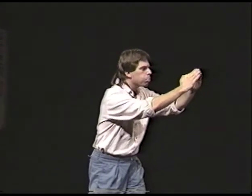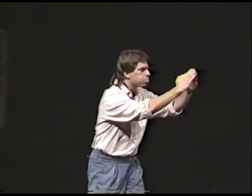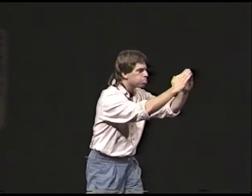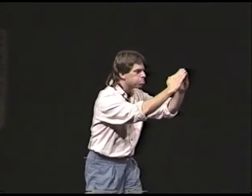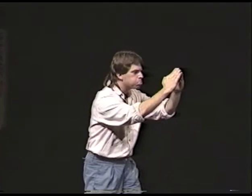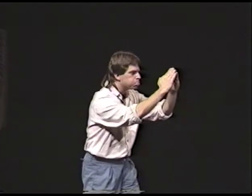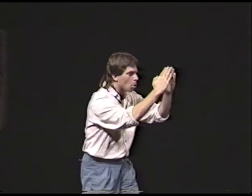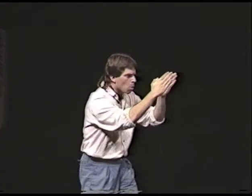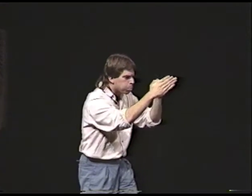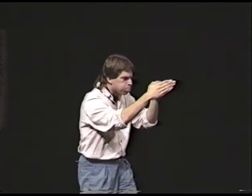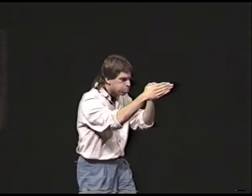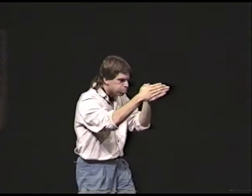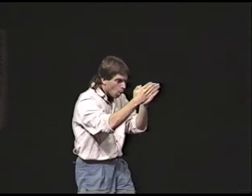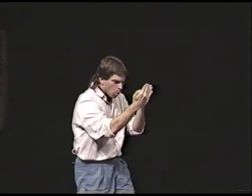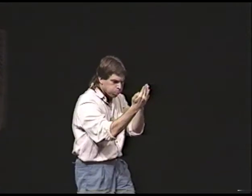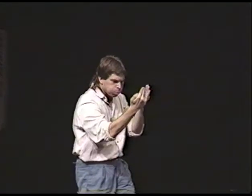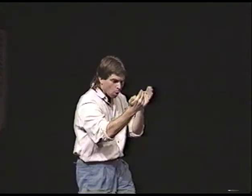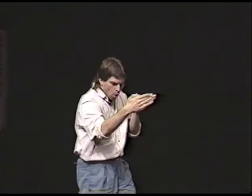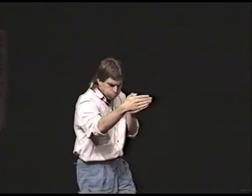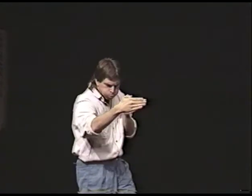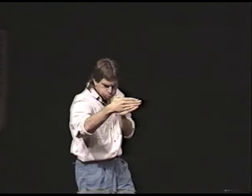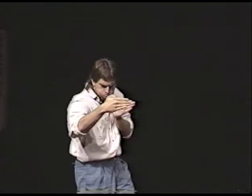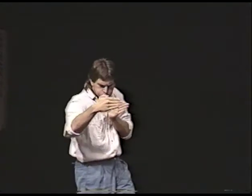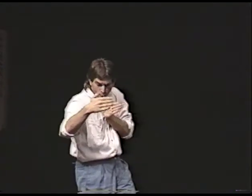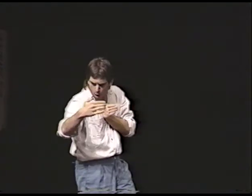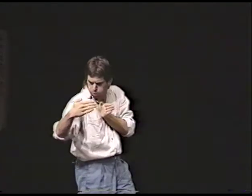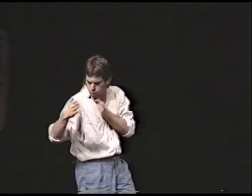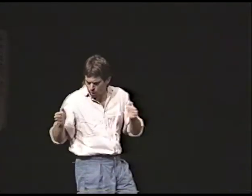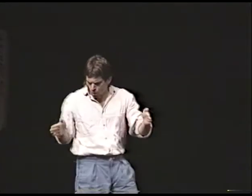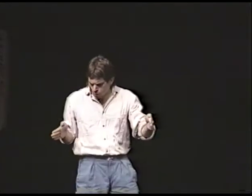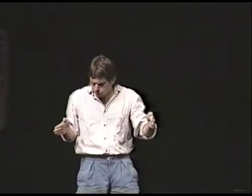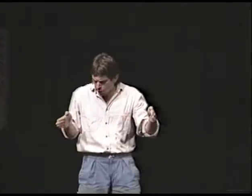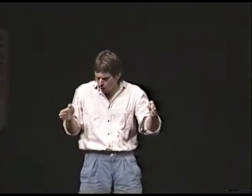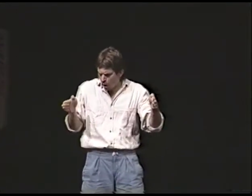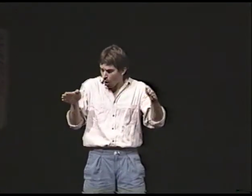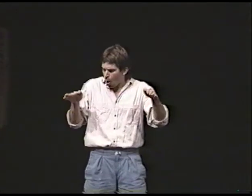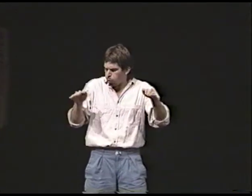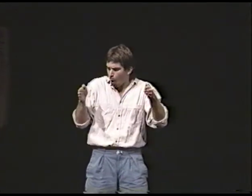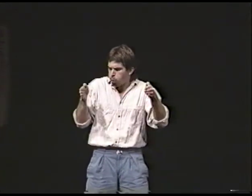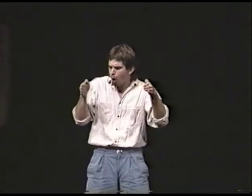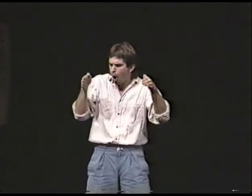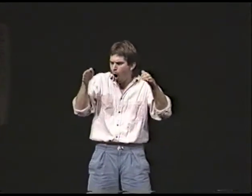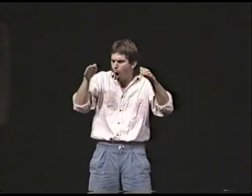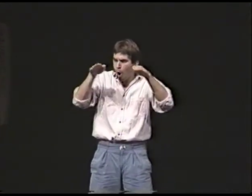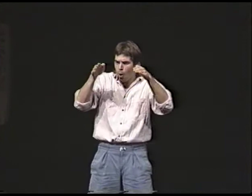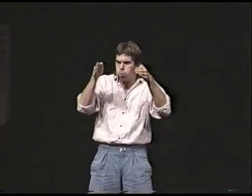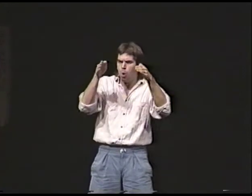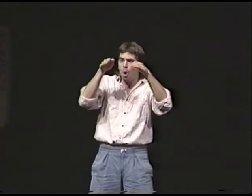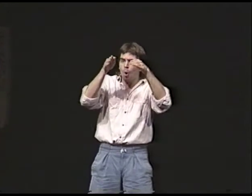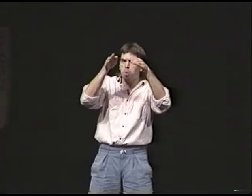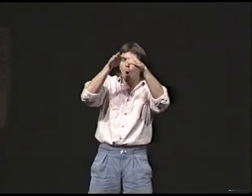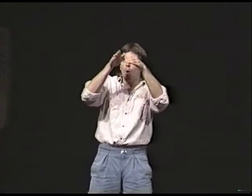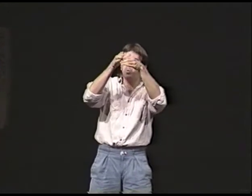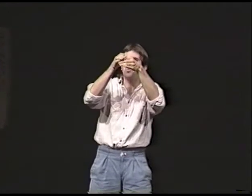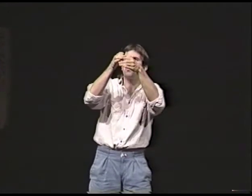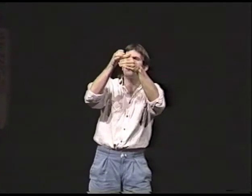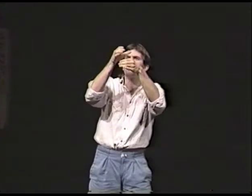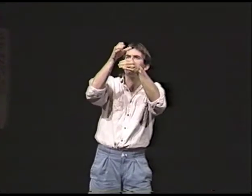an arched hallway leads to an altar under aspiring clay bell tower.